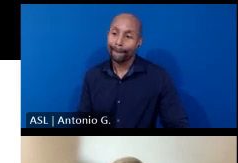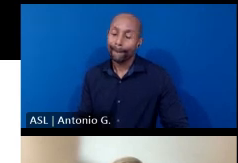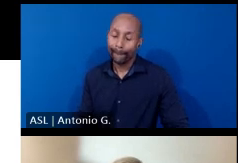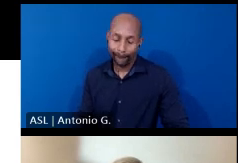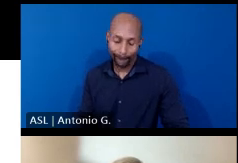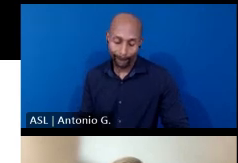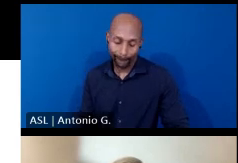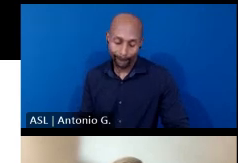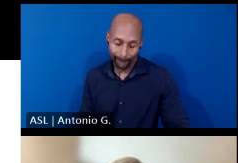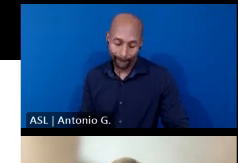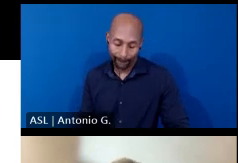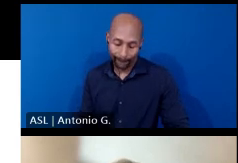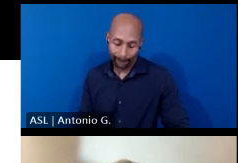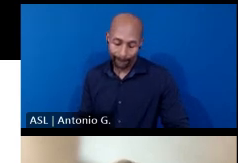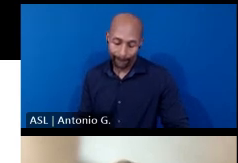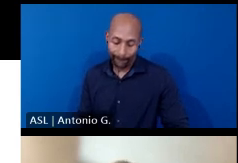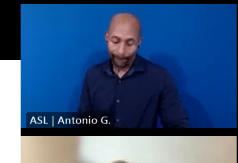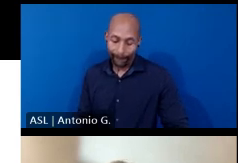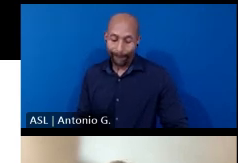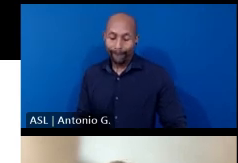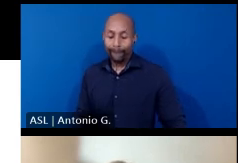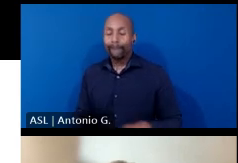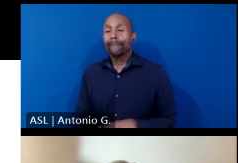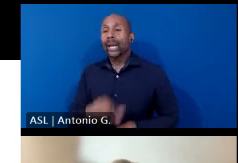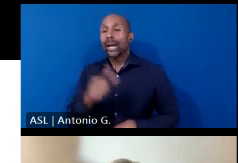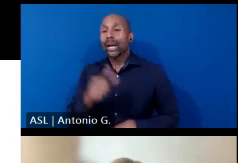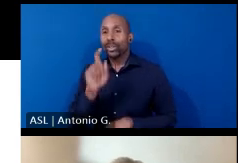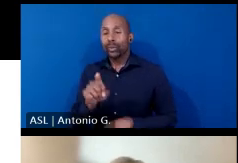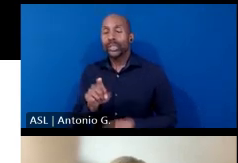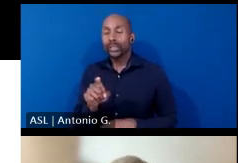And then a related question, once folks are engaged in you